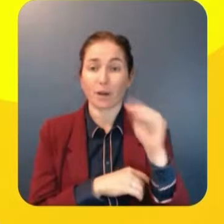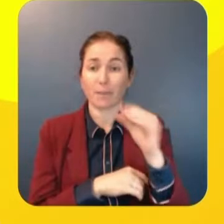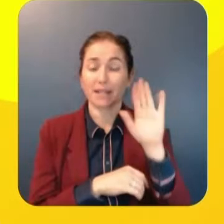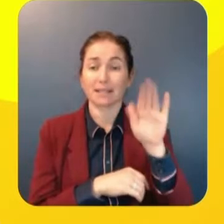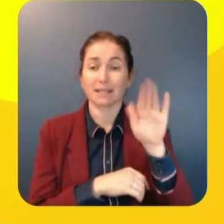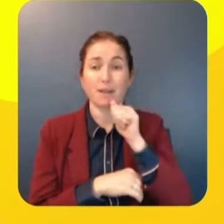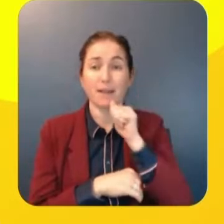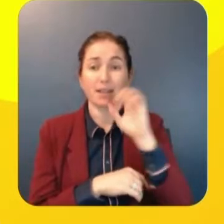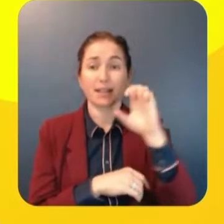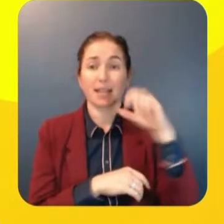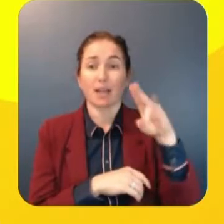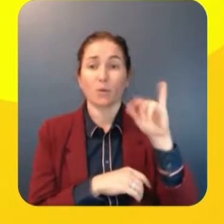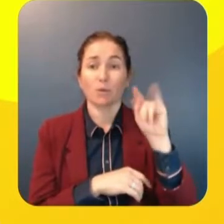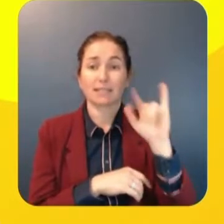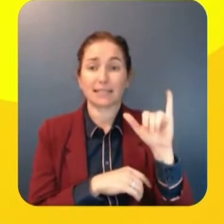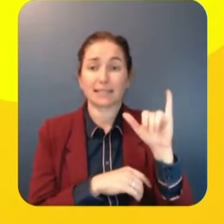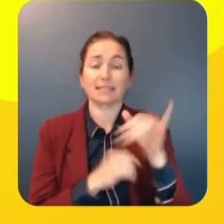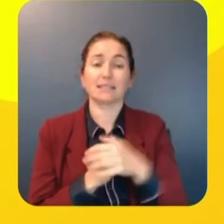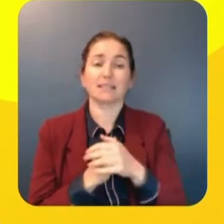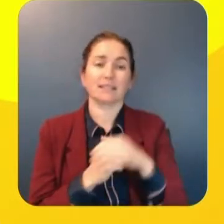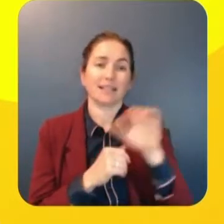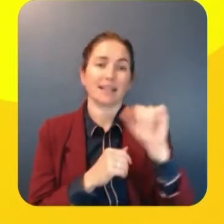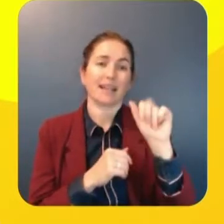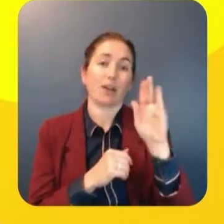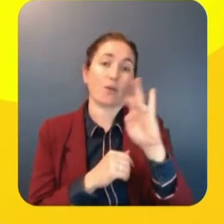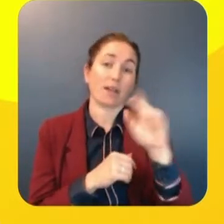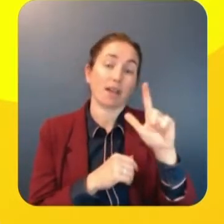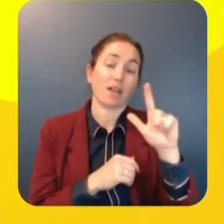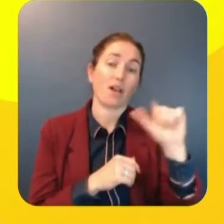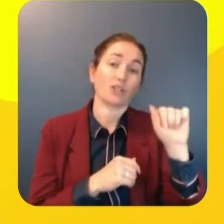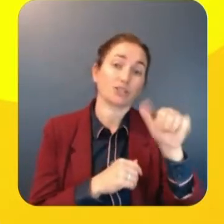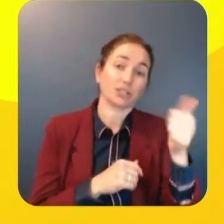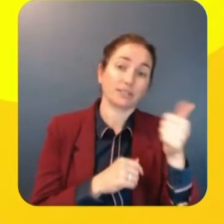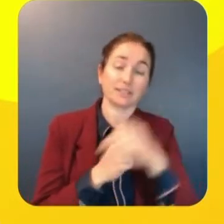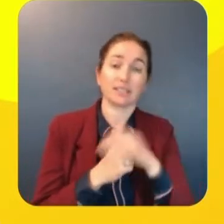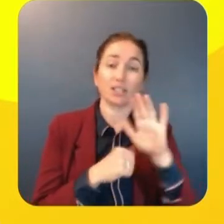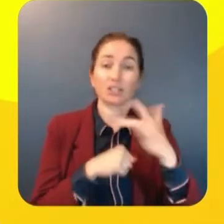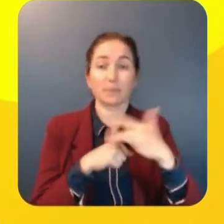which is Ariel Alternatives. And in her spare time, she's an investor in two early-stage